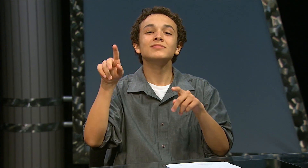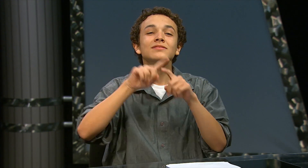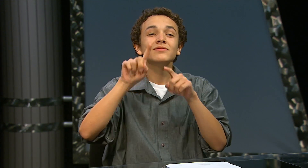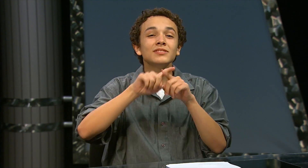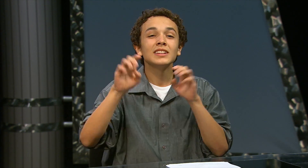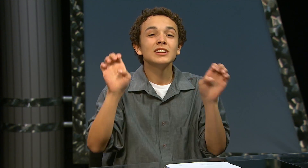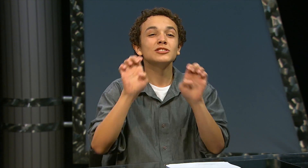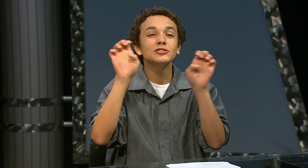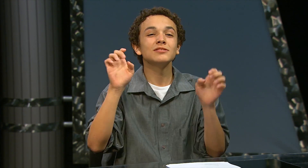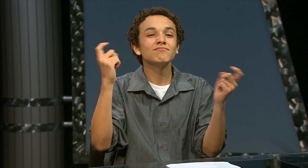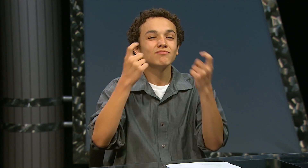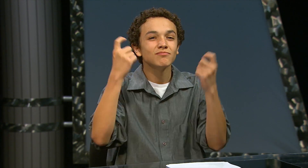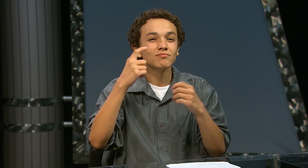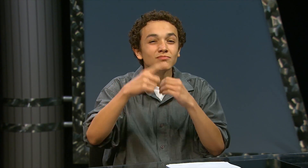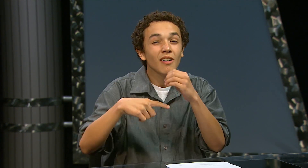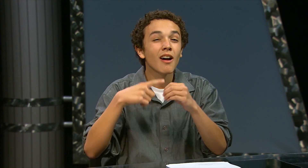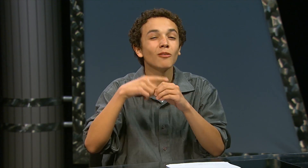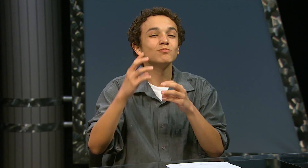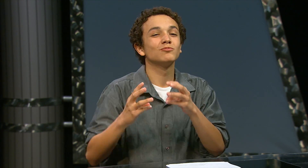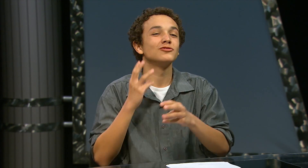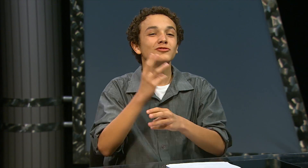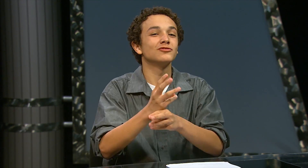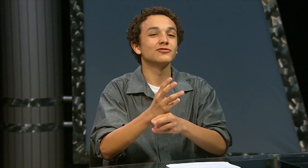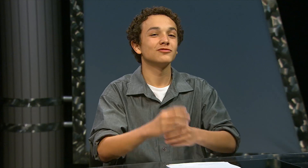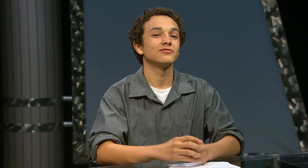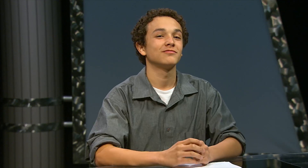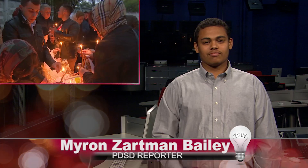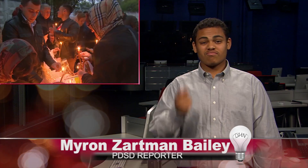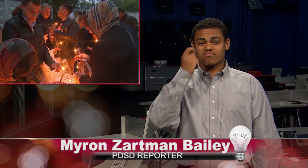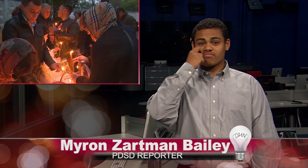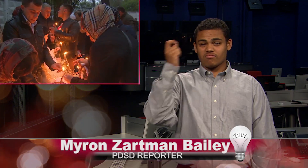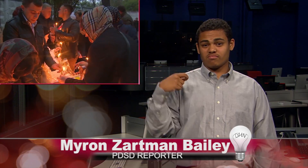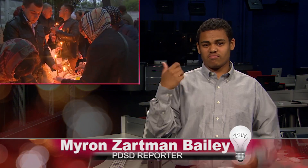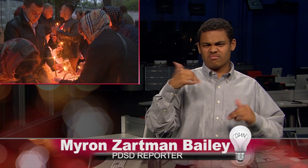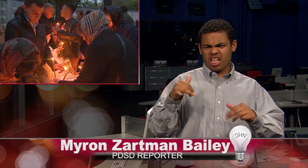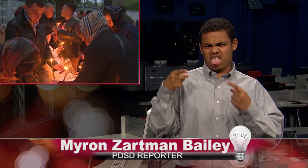LOOK AT SOME OF THE EASTER CELEBRATIONS AROUND THE WORLD.